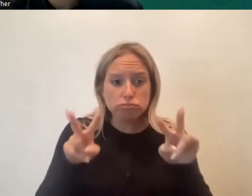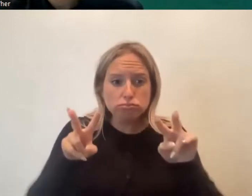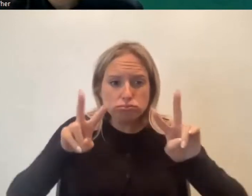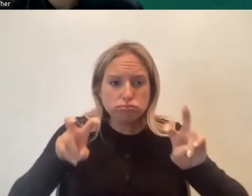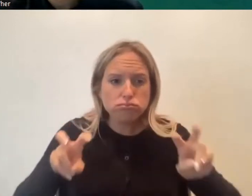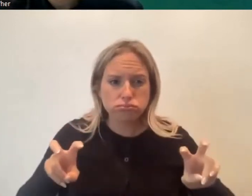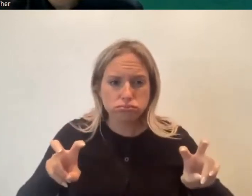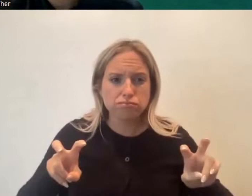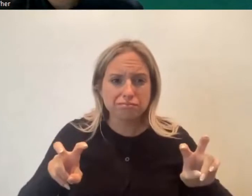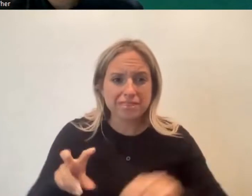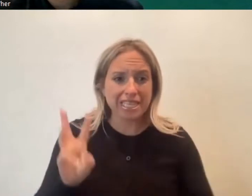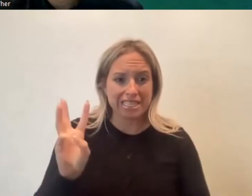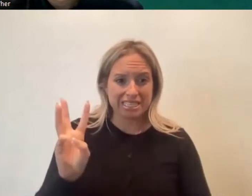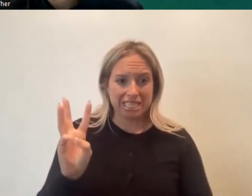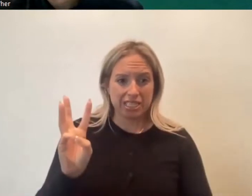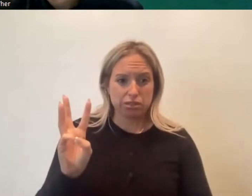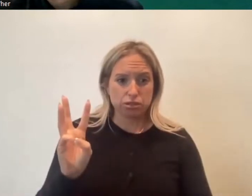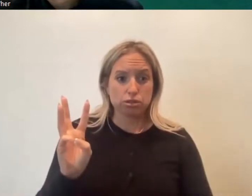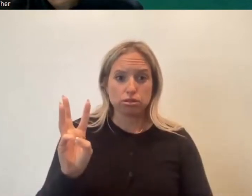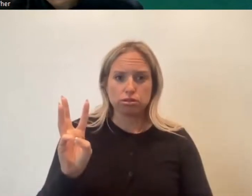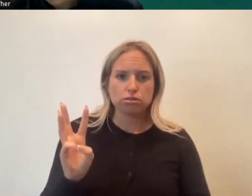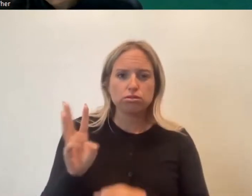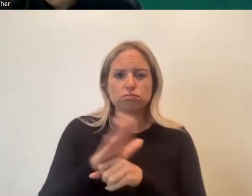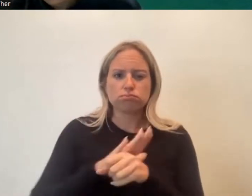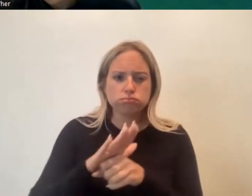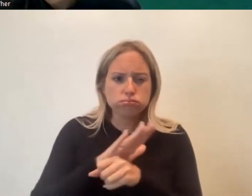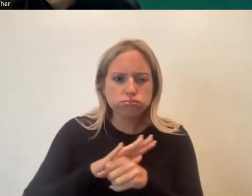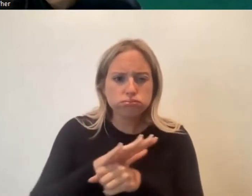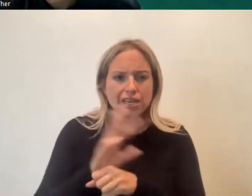six different areas, or they call them domains.